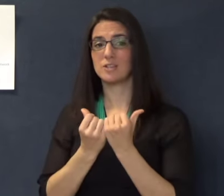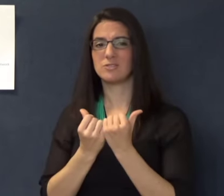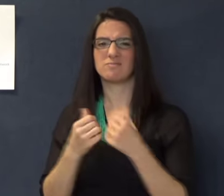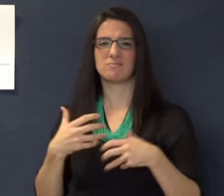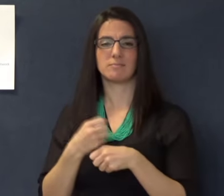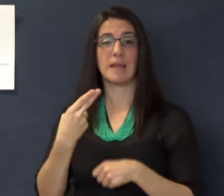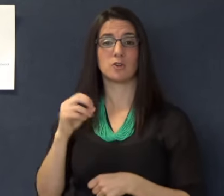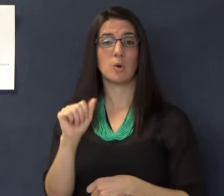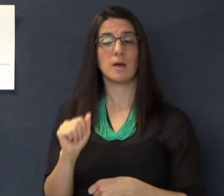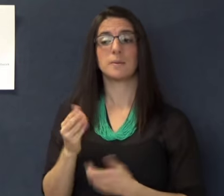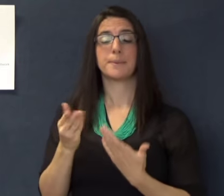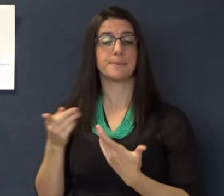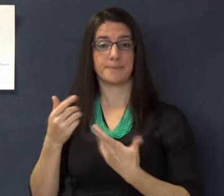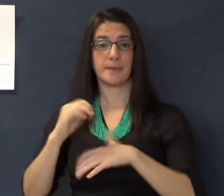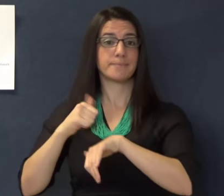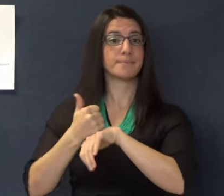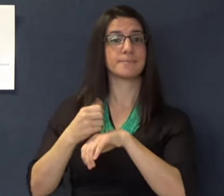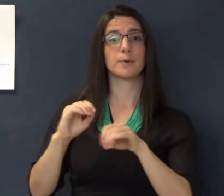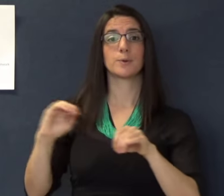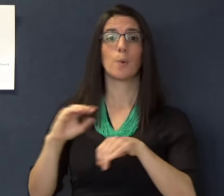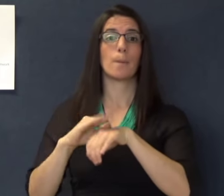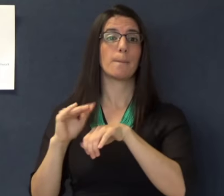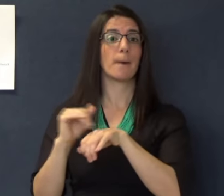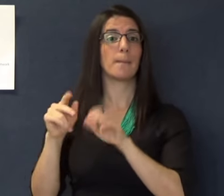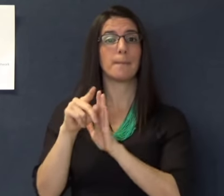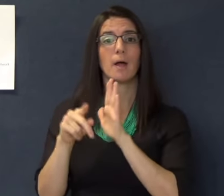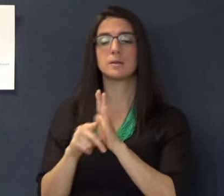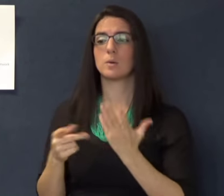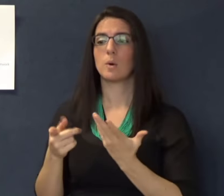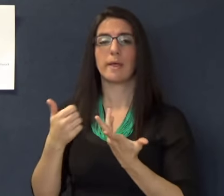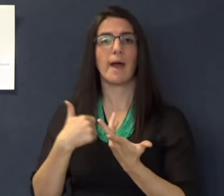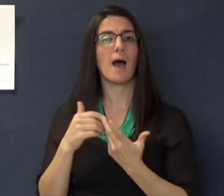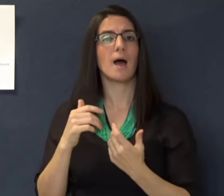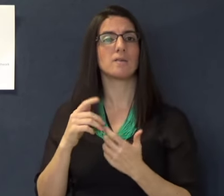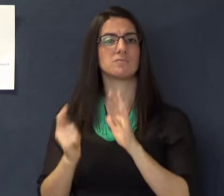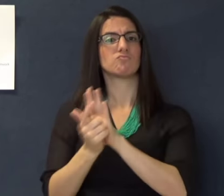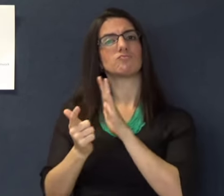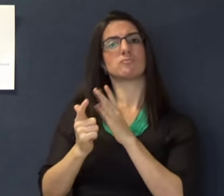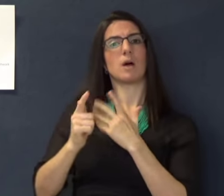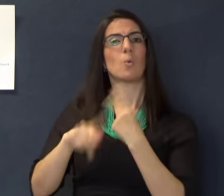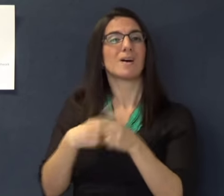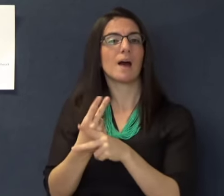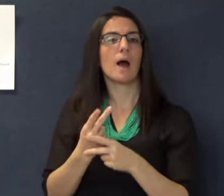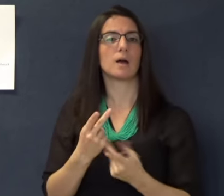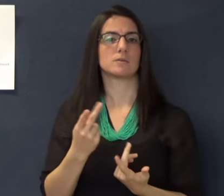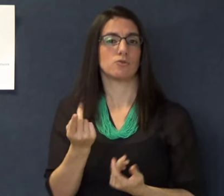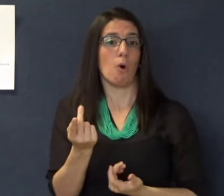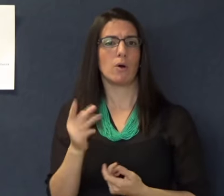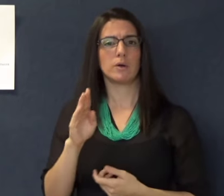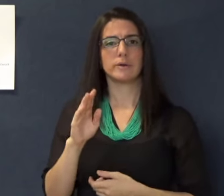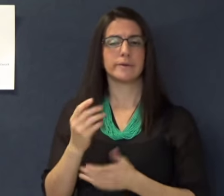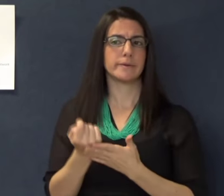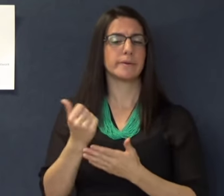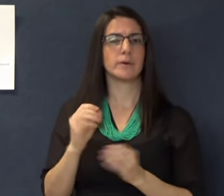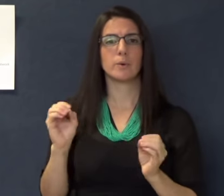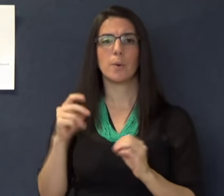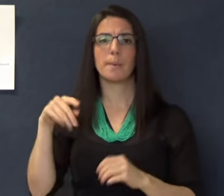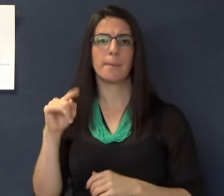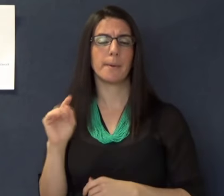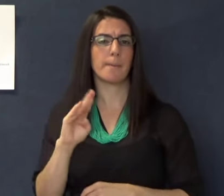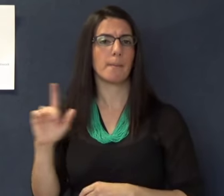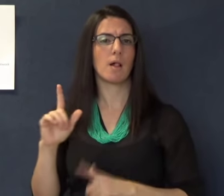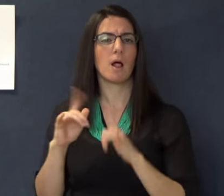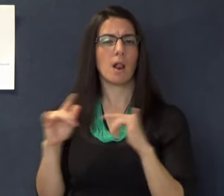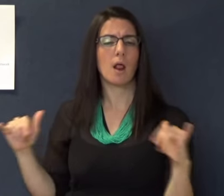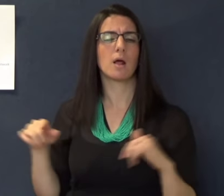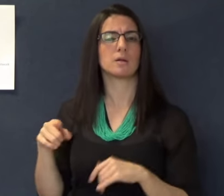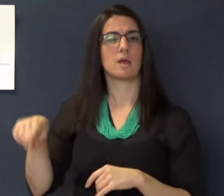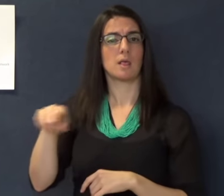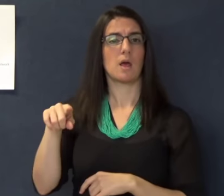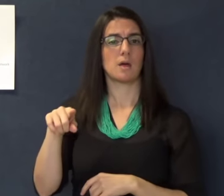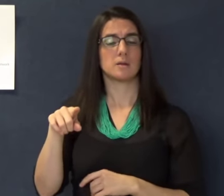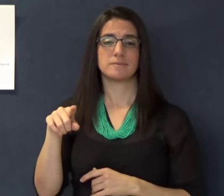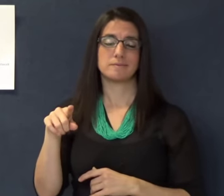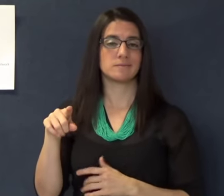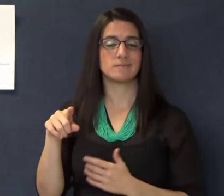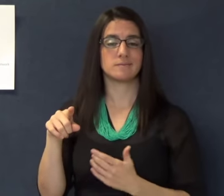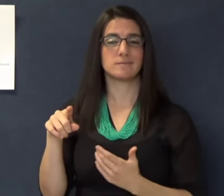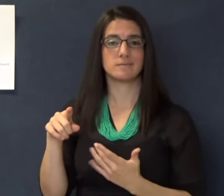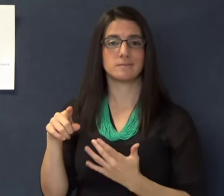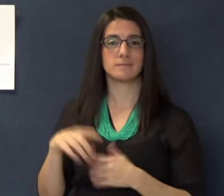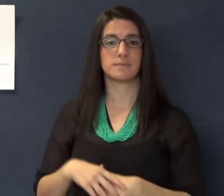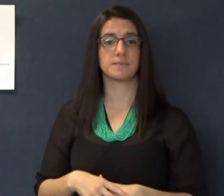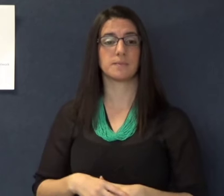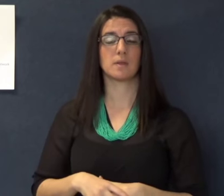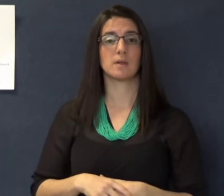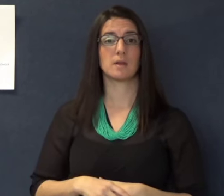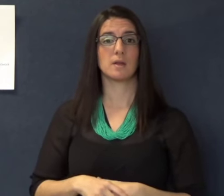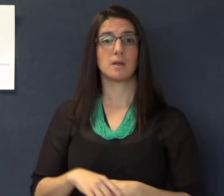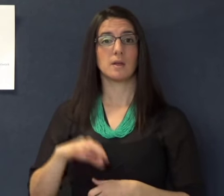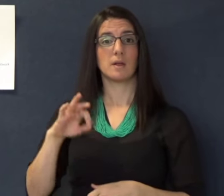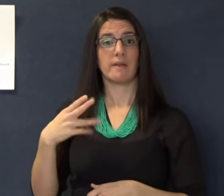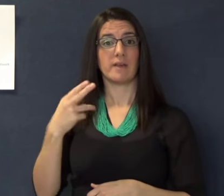same – and establish “No Pets” policies that exclude pitbulls and bull breeds but the FHA states that these